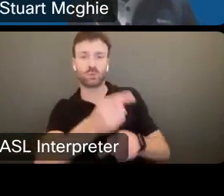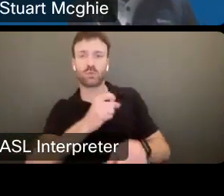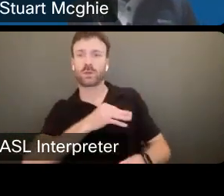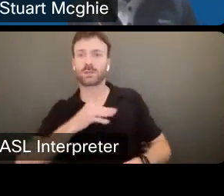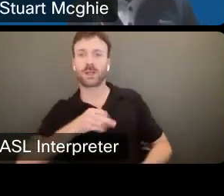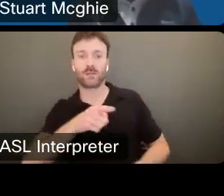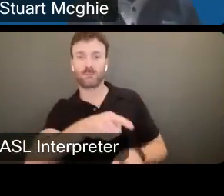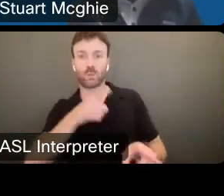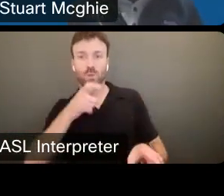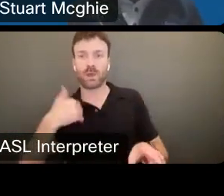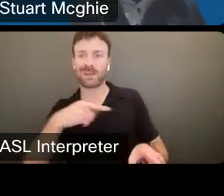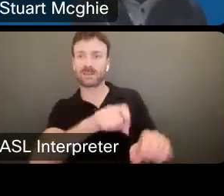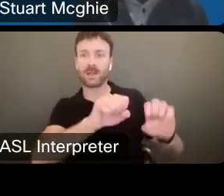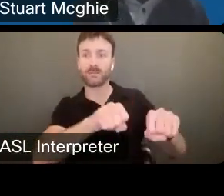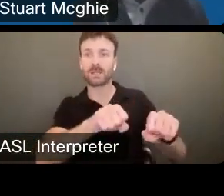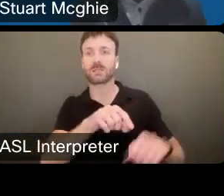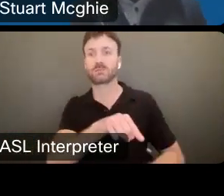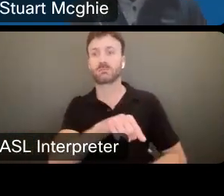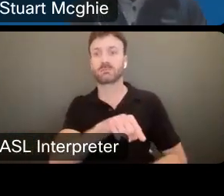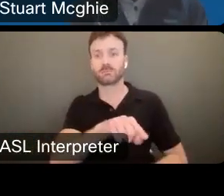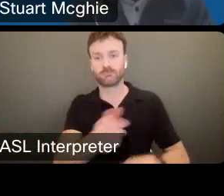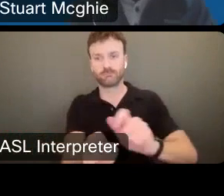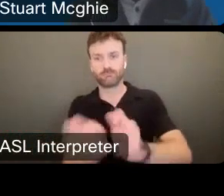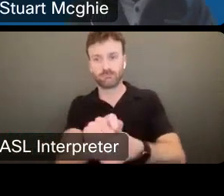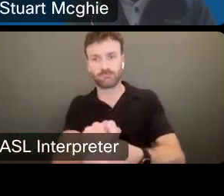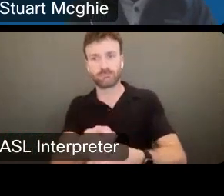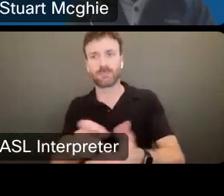to make the corrections.